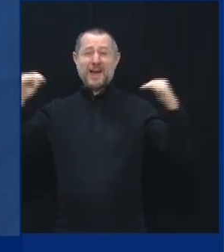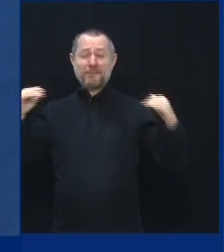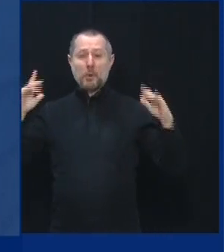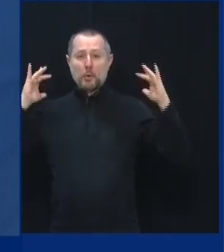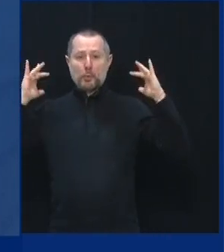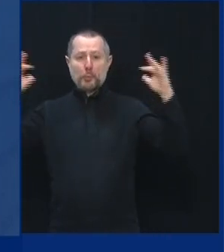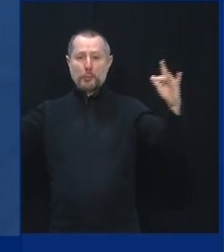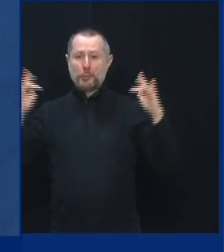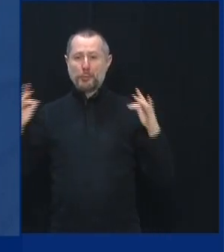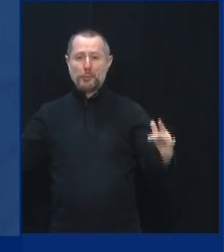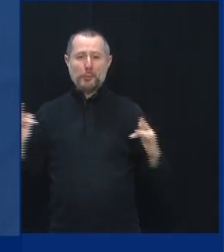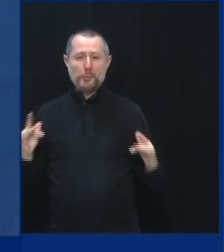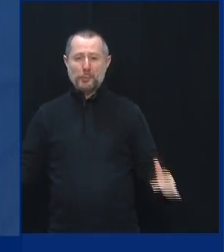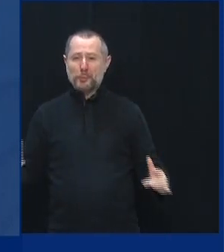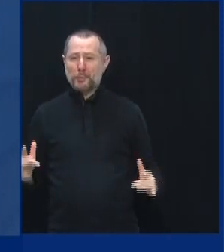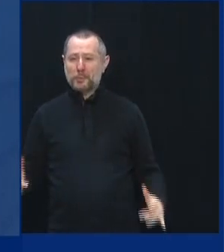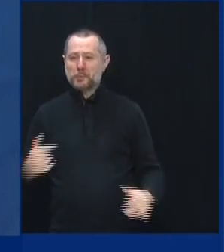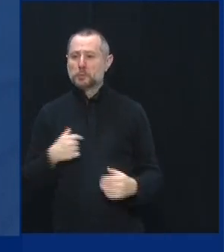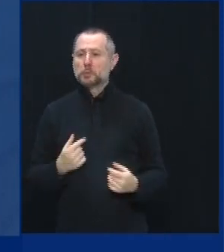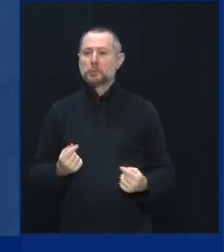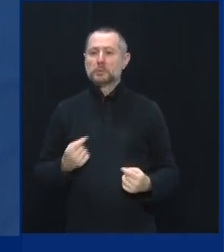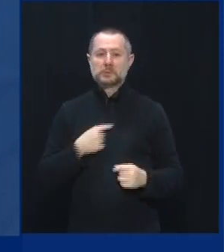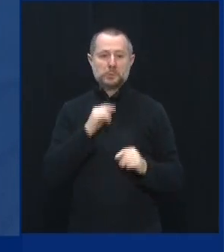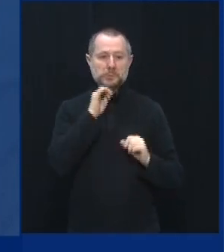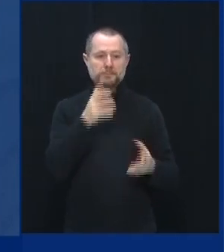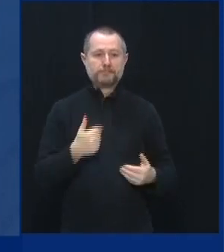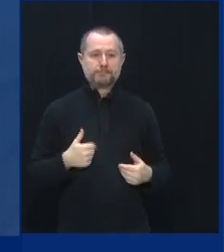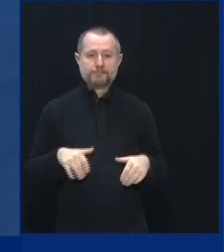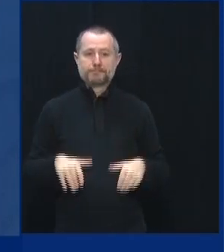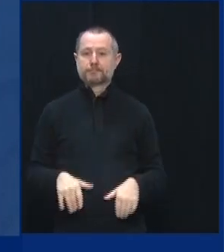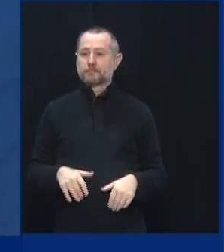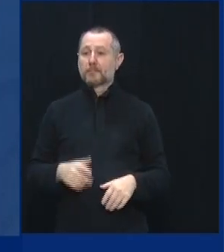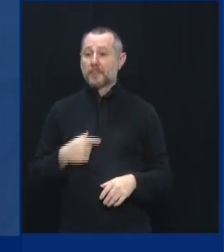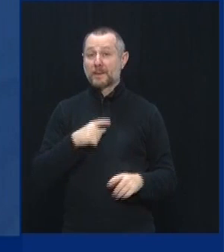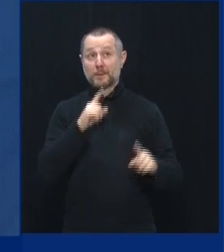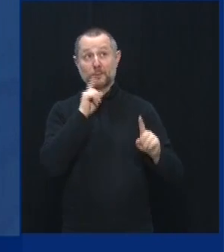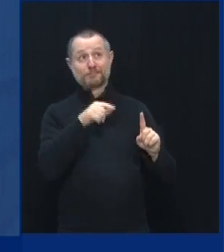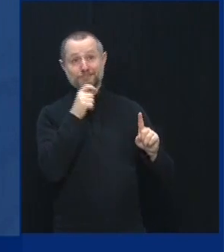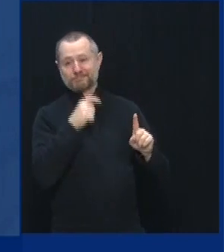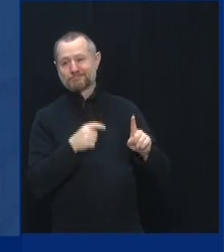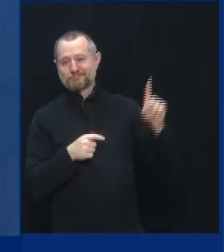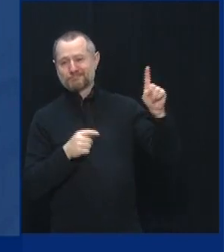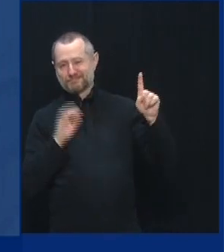RIGHT? THE SHELVES ARE EMPTY. THERE'S NOTHING WE CAN DO ABOUT